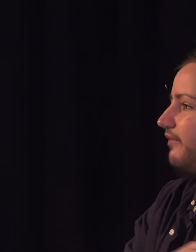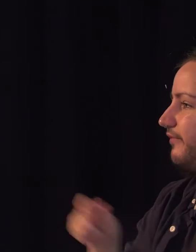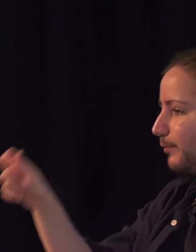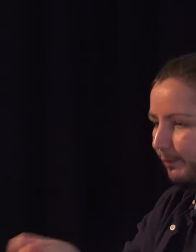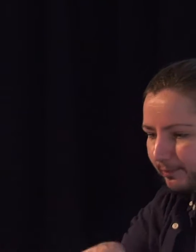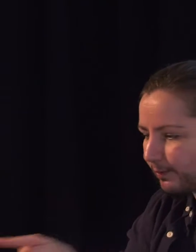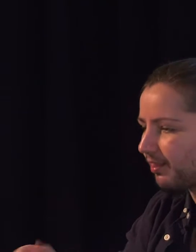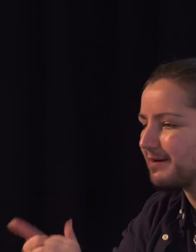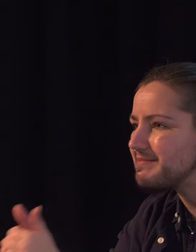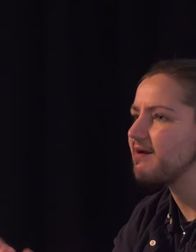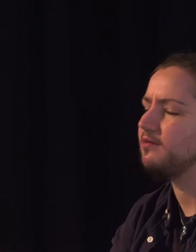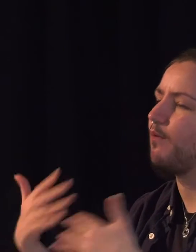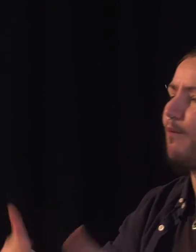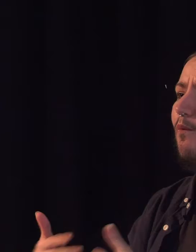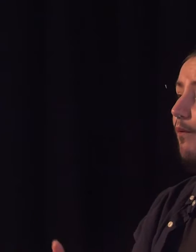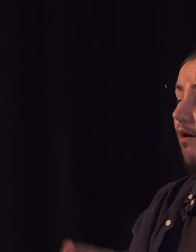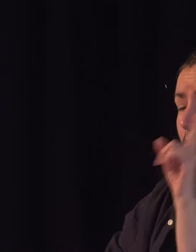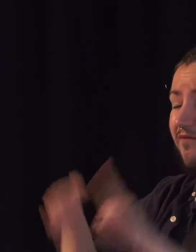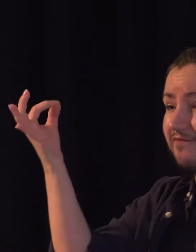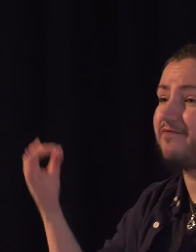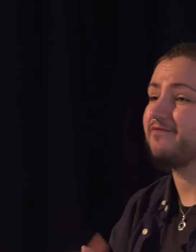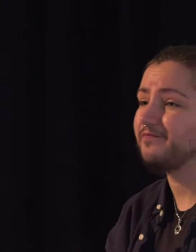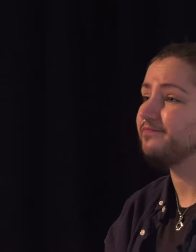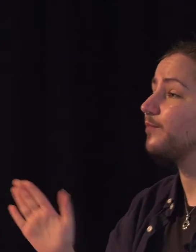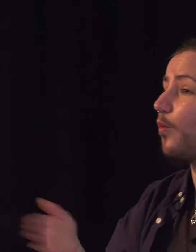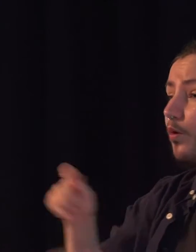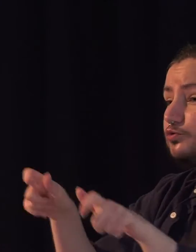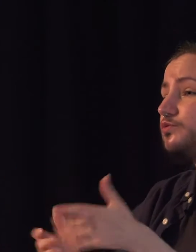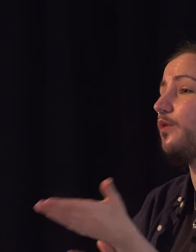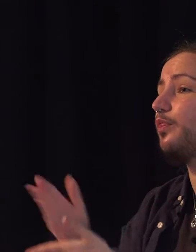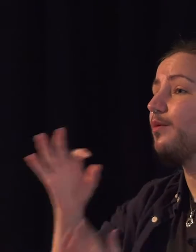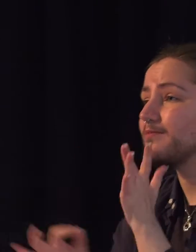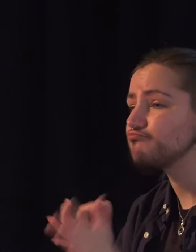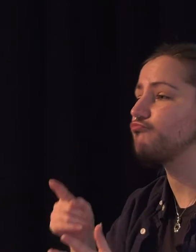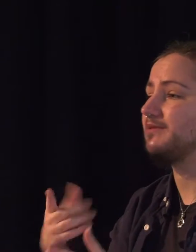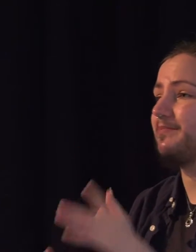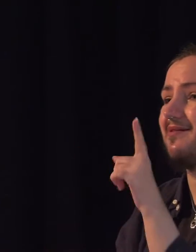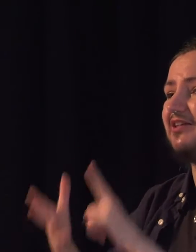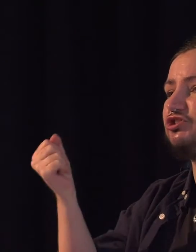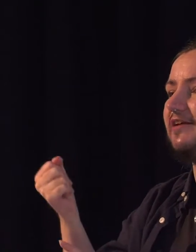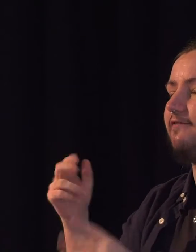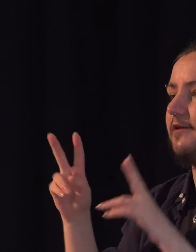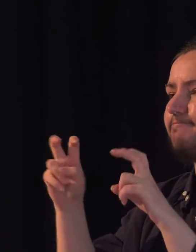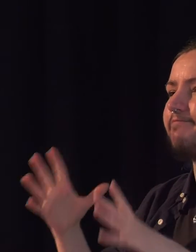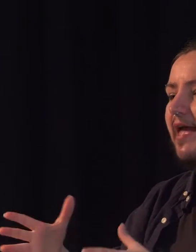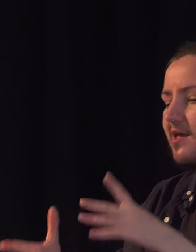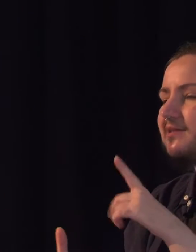and peers within our school. All students during this project achieved a Discover Arts Award achievement.